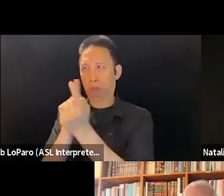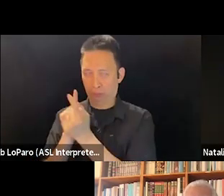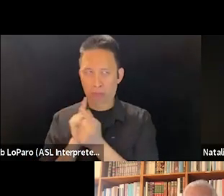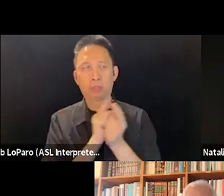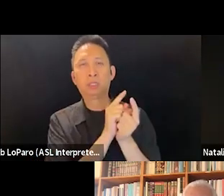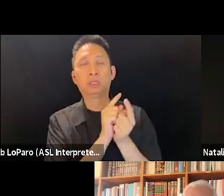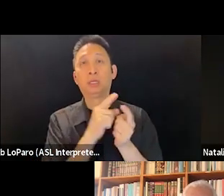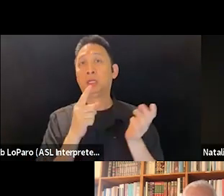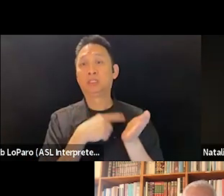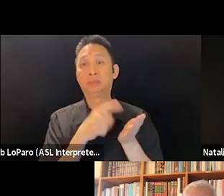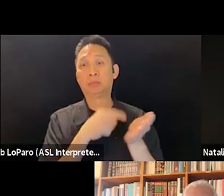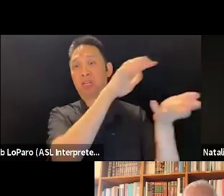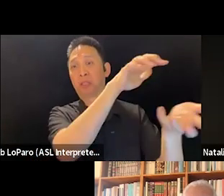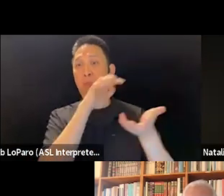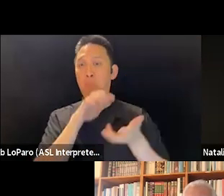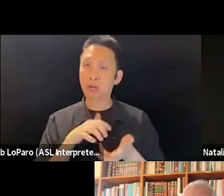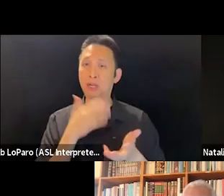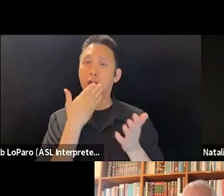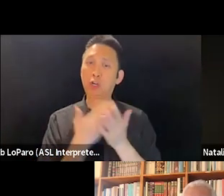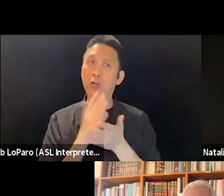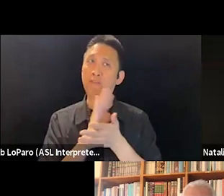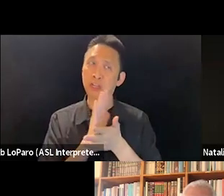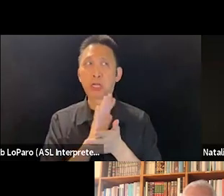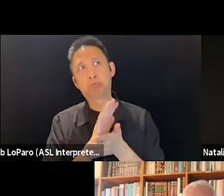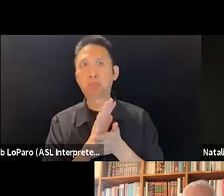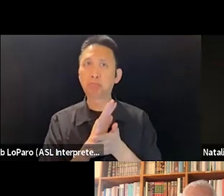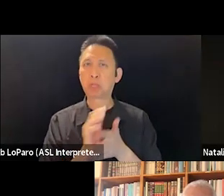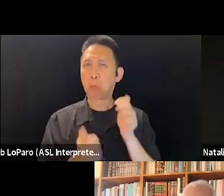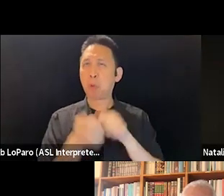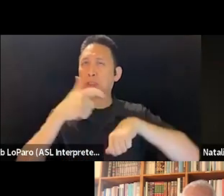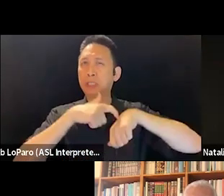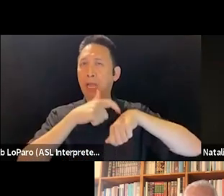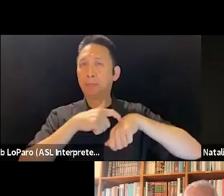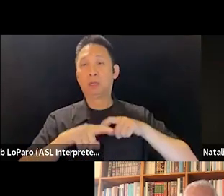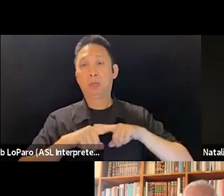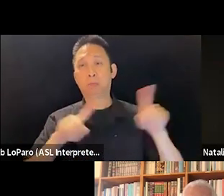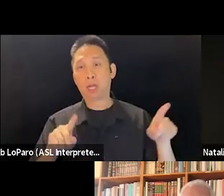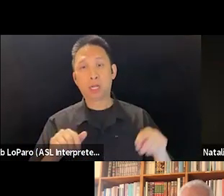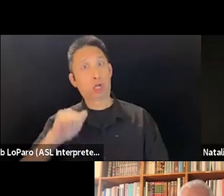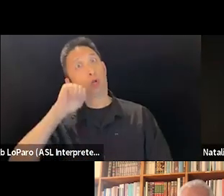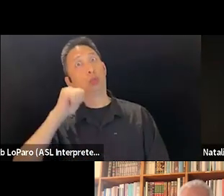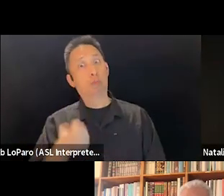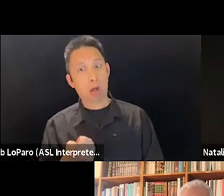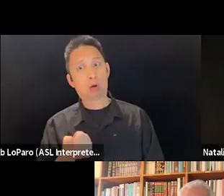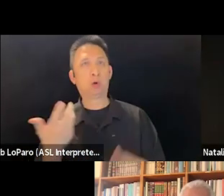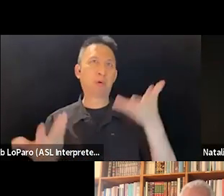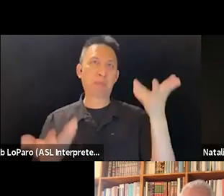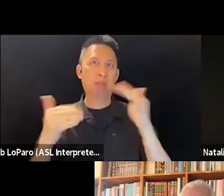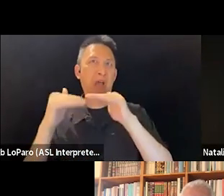nine out of 10 and tomorrow maybe another project with him is just three of out of 10 or four out of 10.